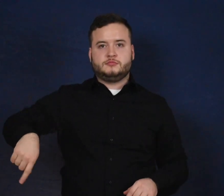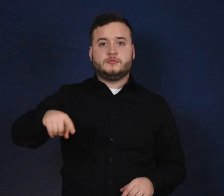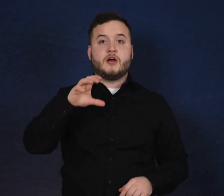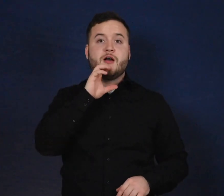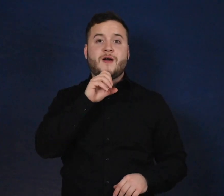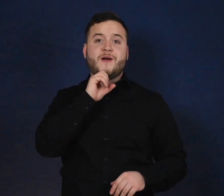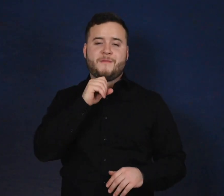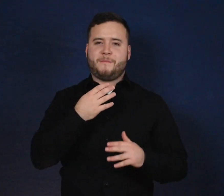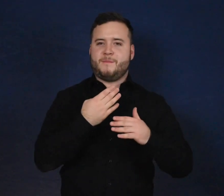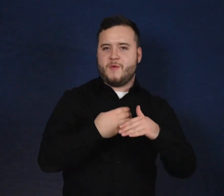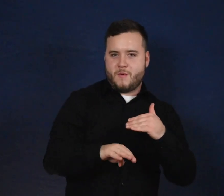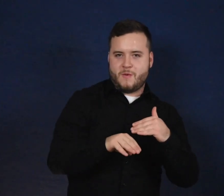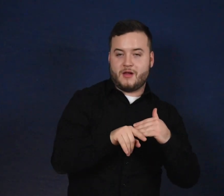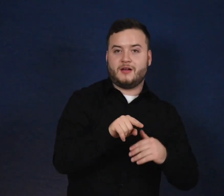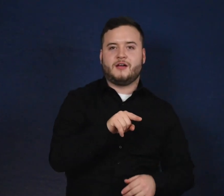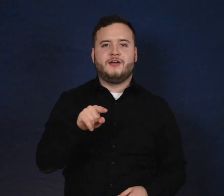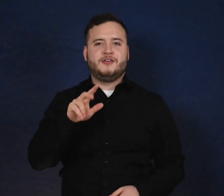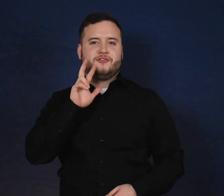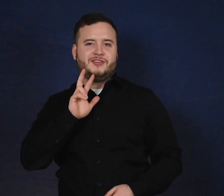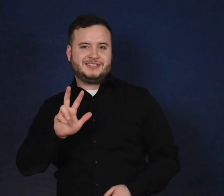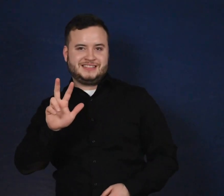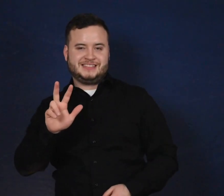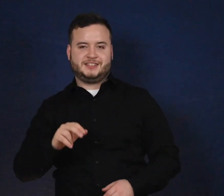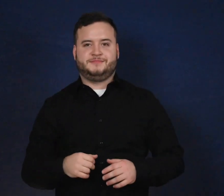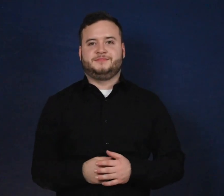birth to three.